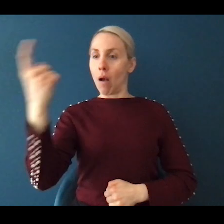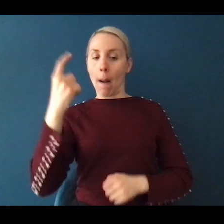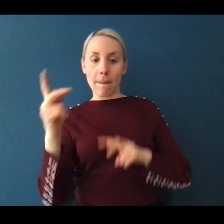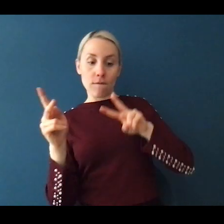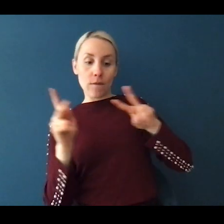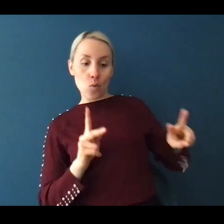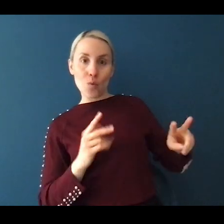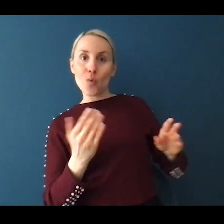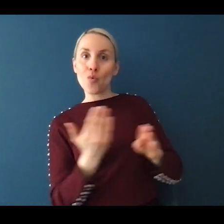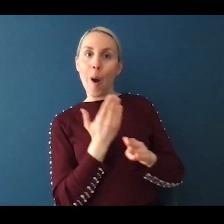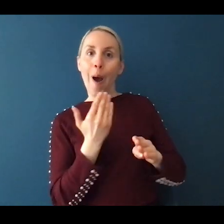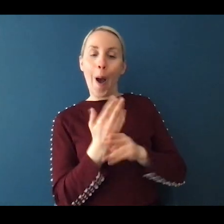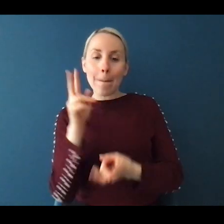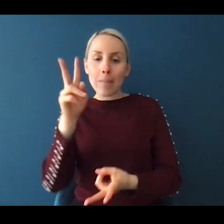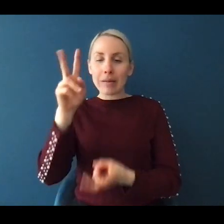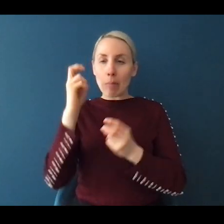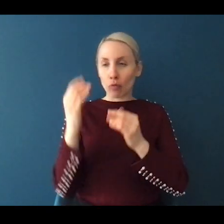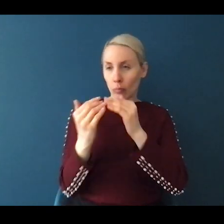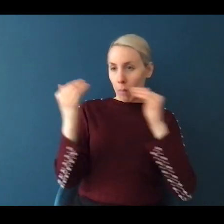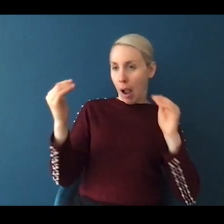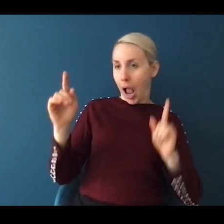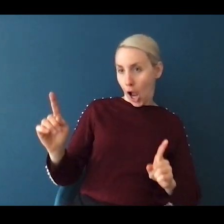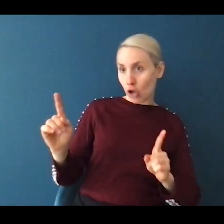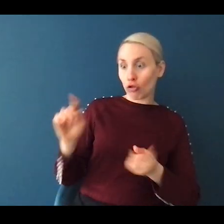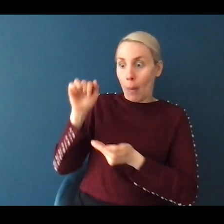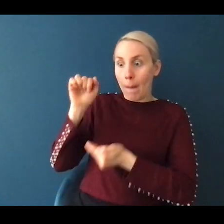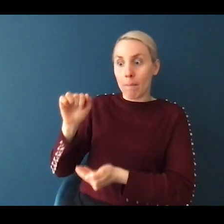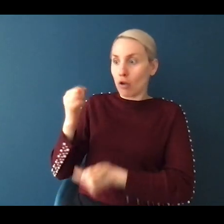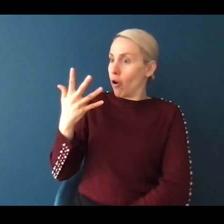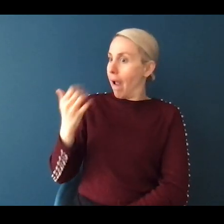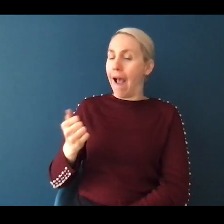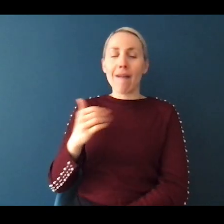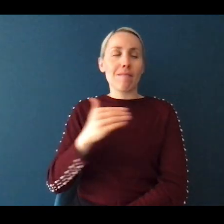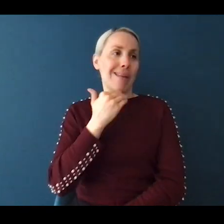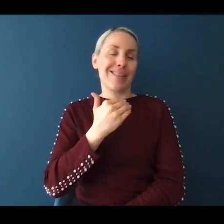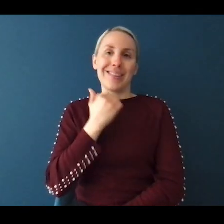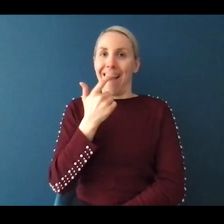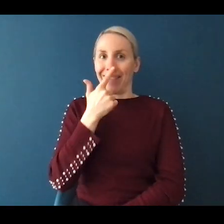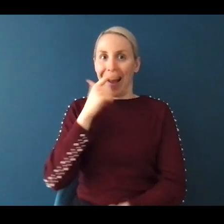me having that you know that kind of budget and then also the support again with whom